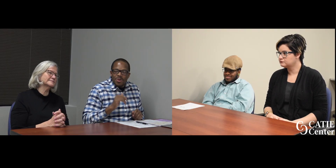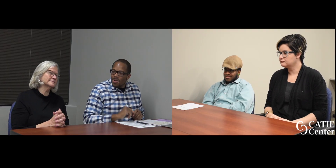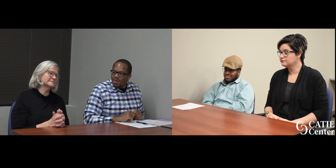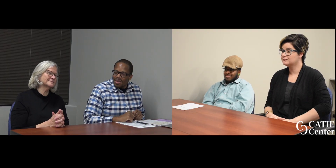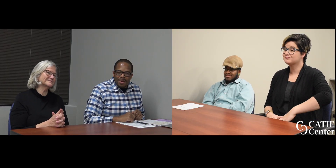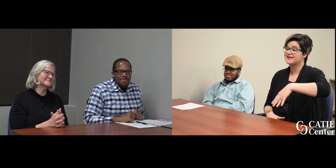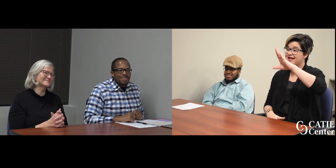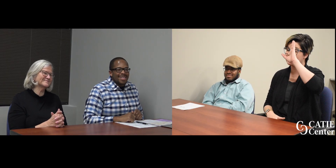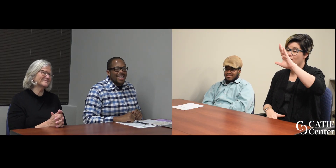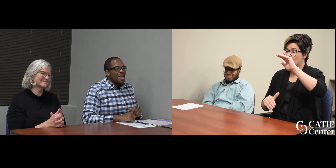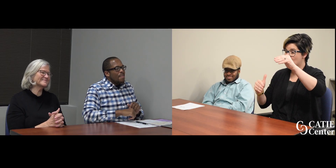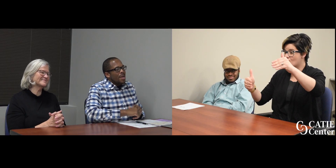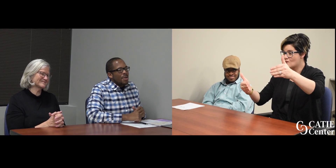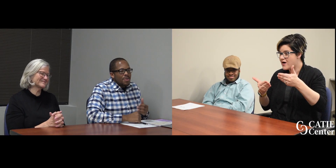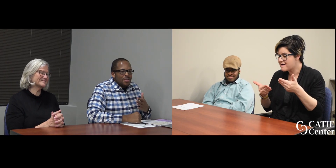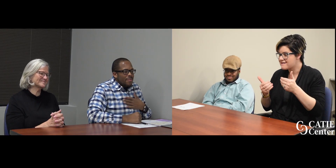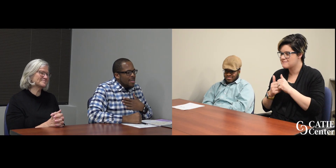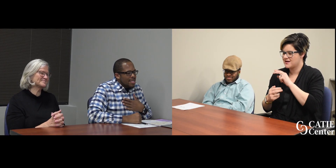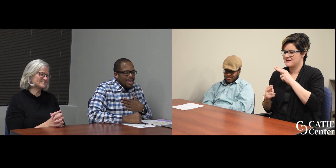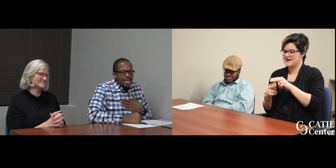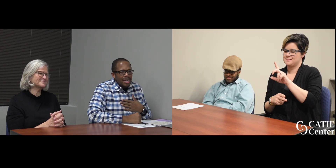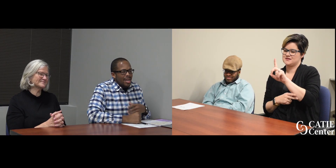Hello welcome. My name is Devante,